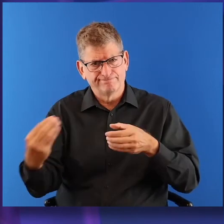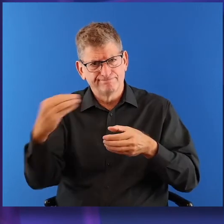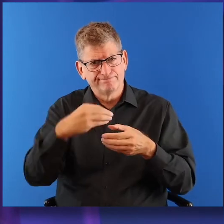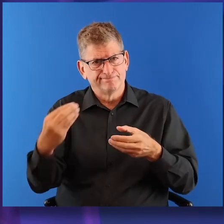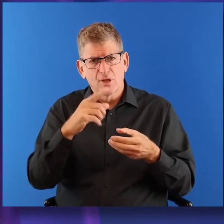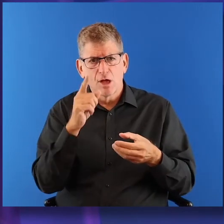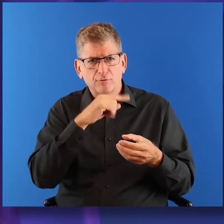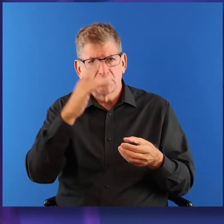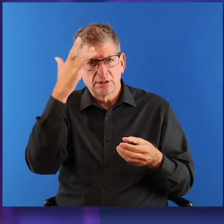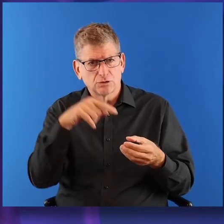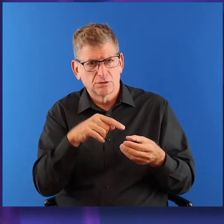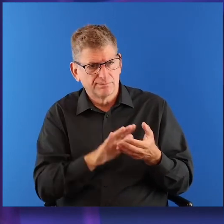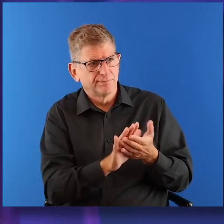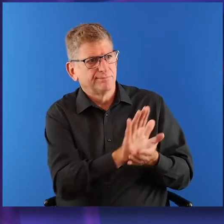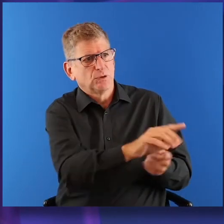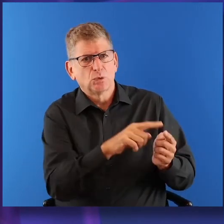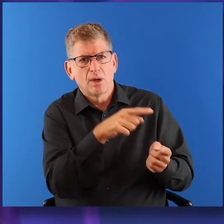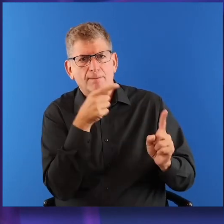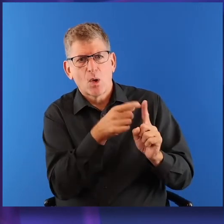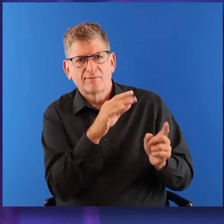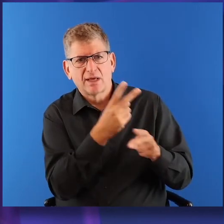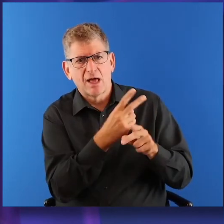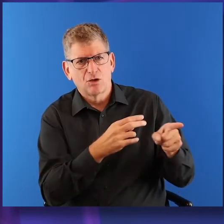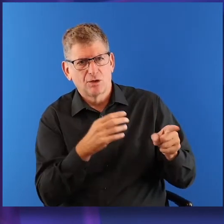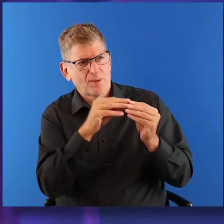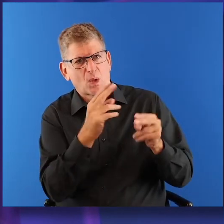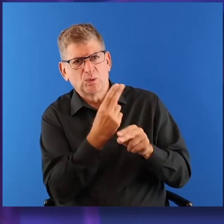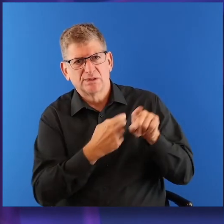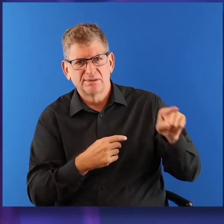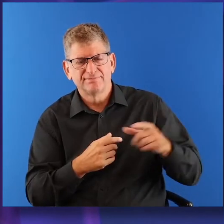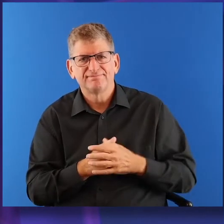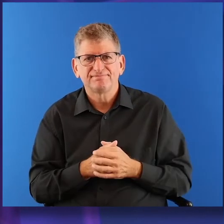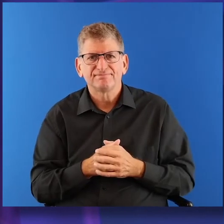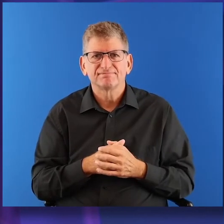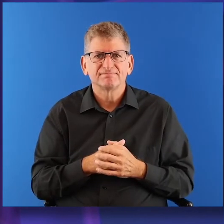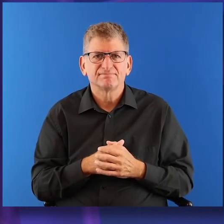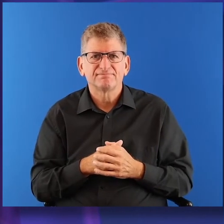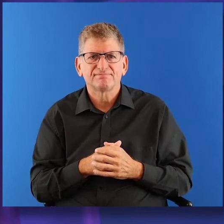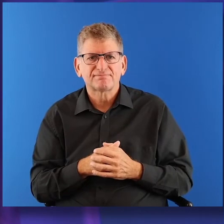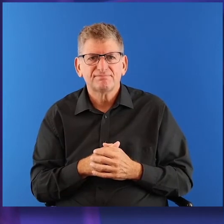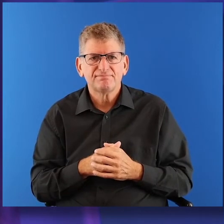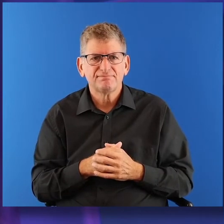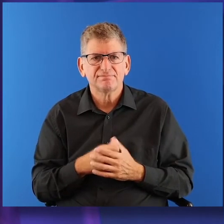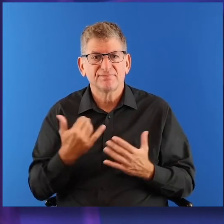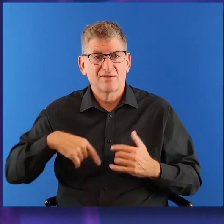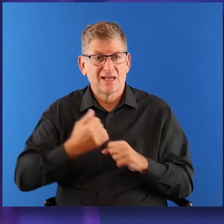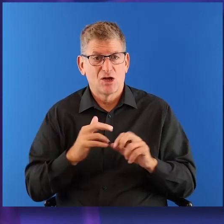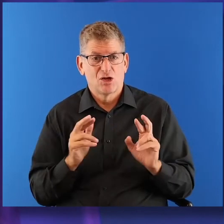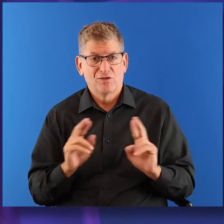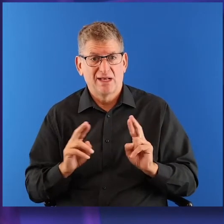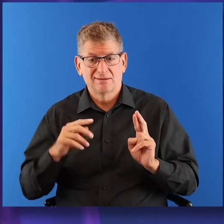artificial intelligence into the point of care. Just we're getting ready for our user group meeting here,